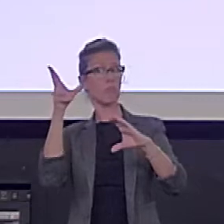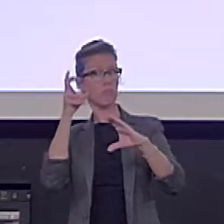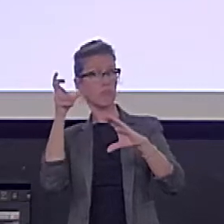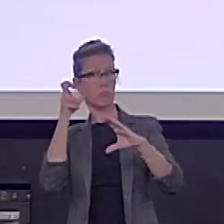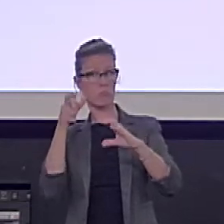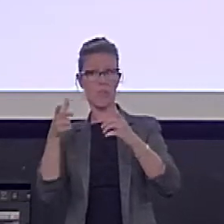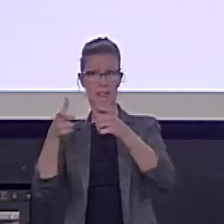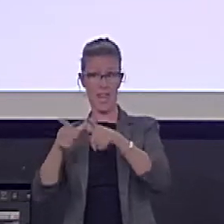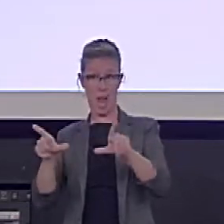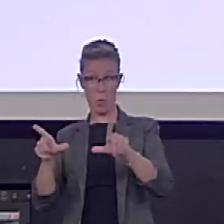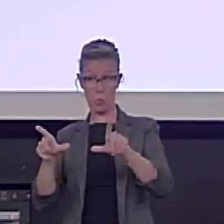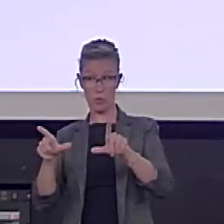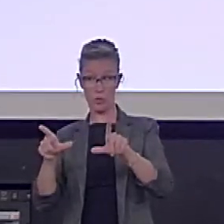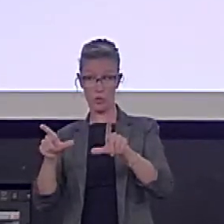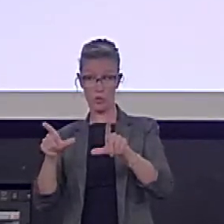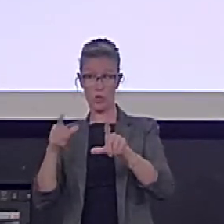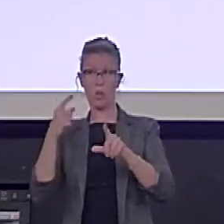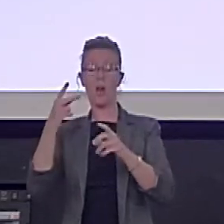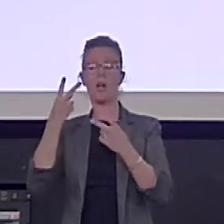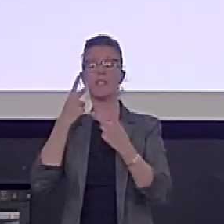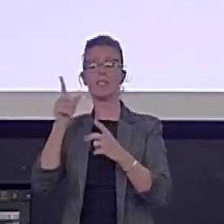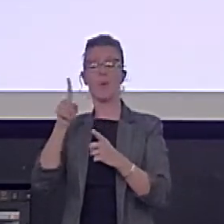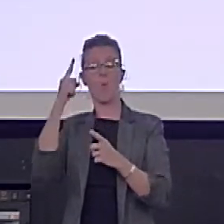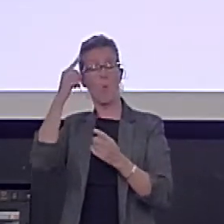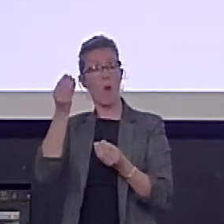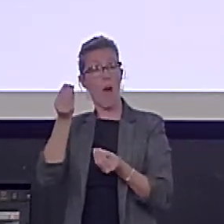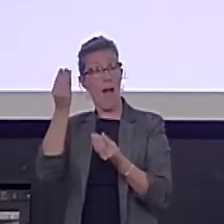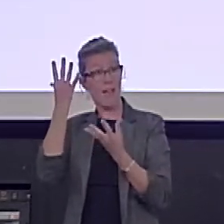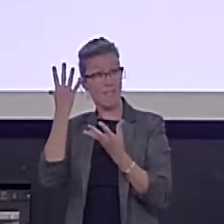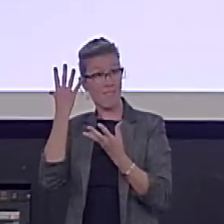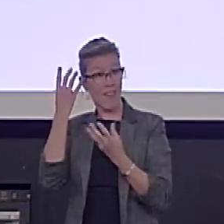they hear language in their visual cortex not only do